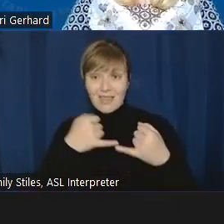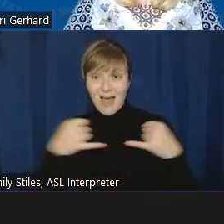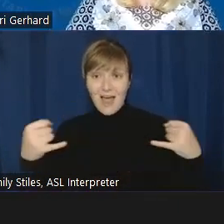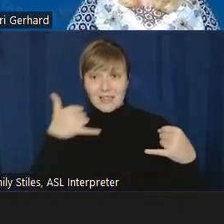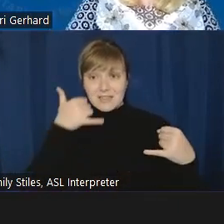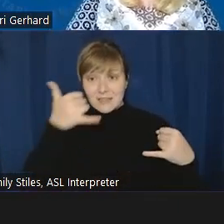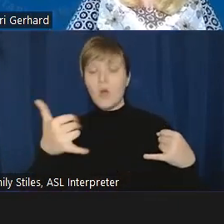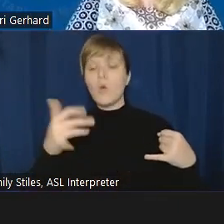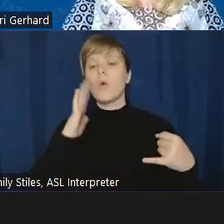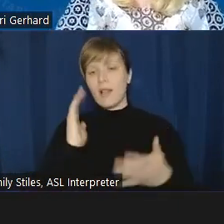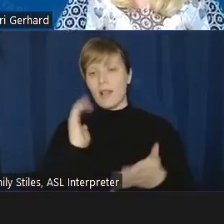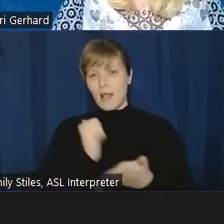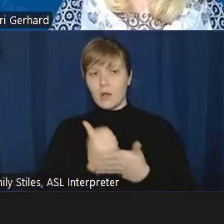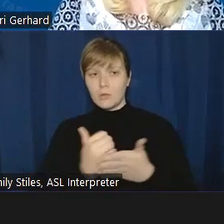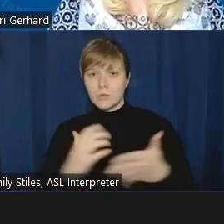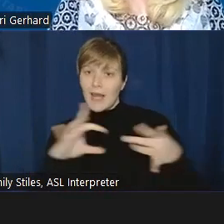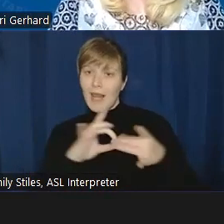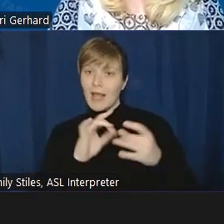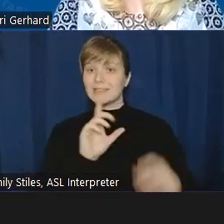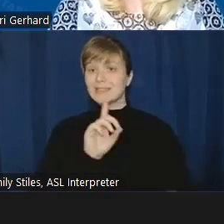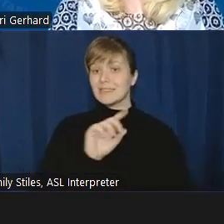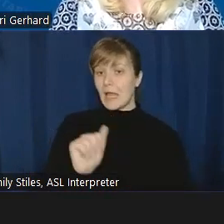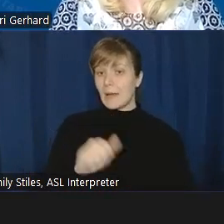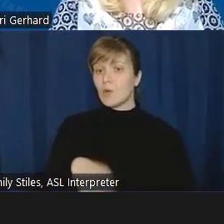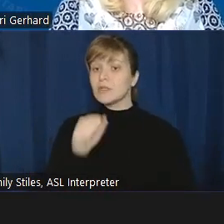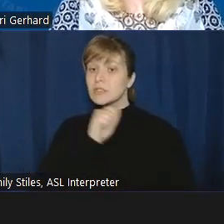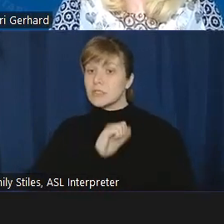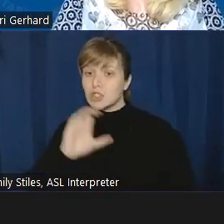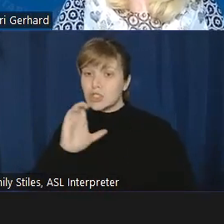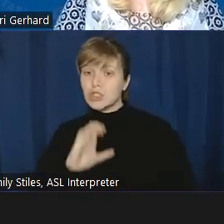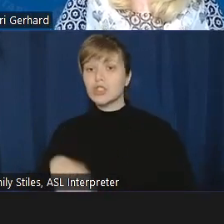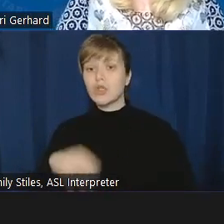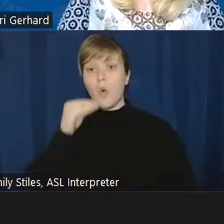older adults, and caregivers to information and services that promote independent living